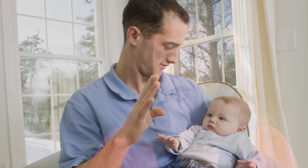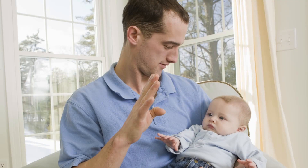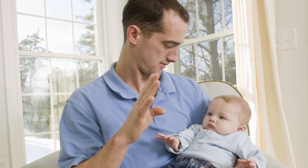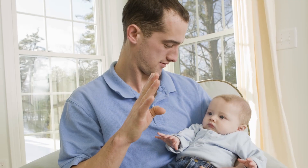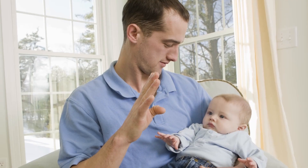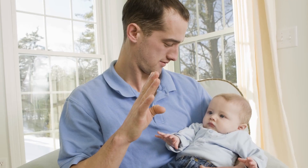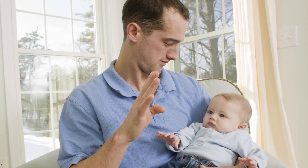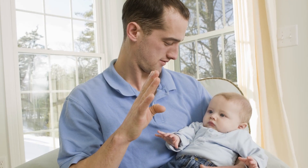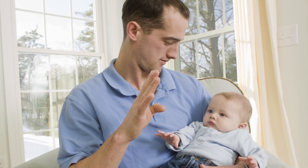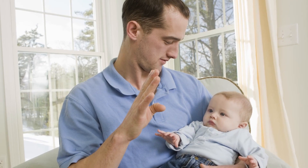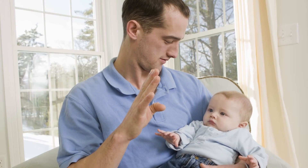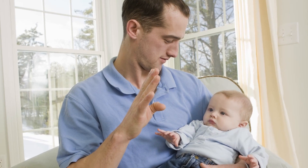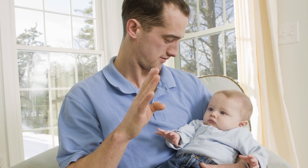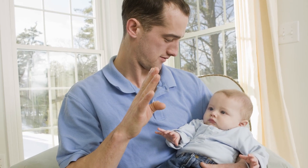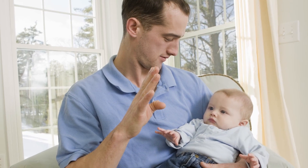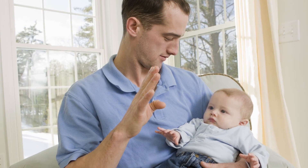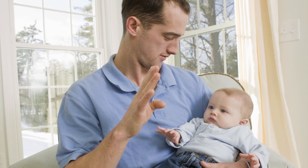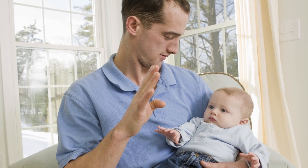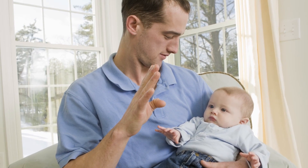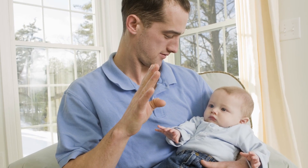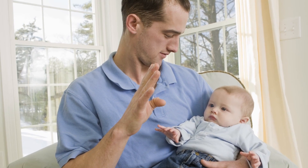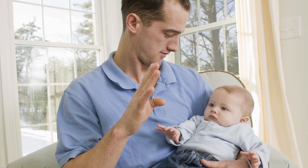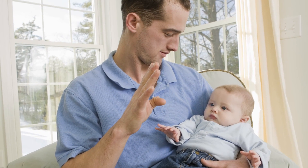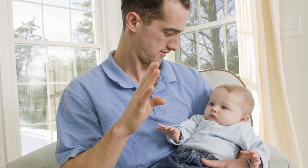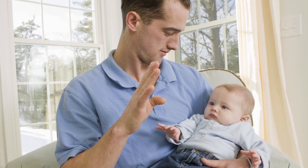they learn it faster so as soon as you